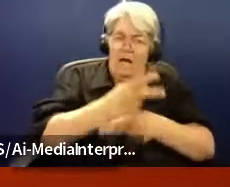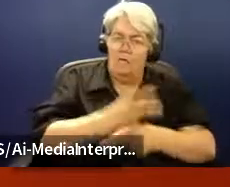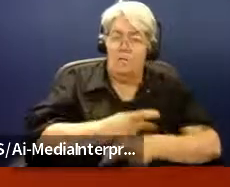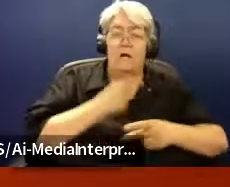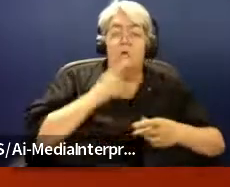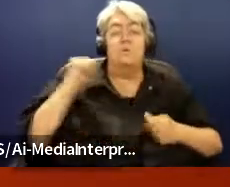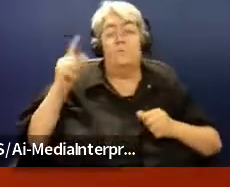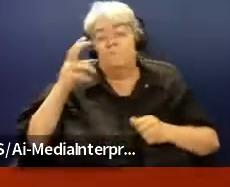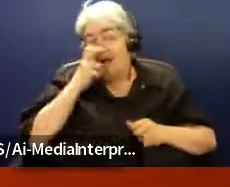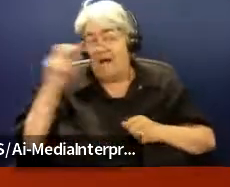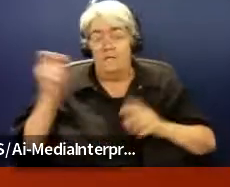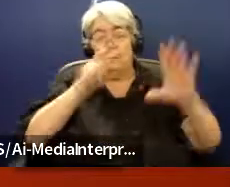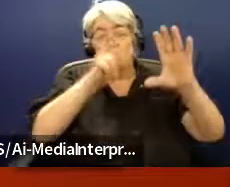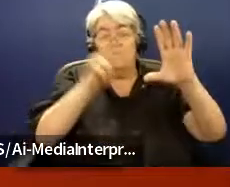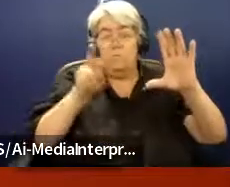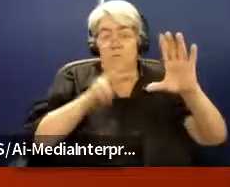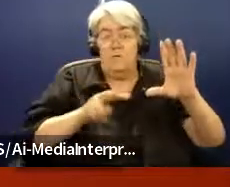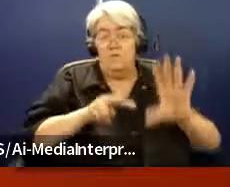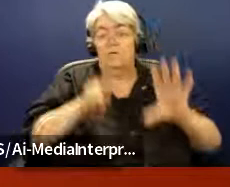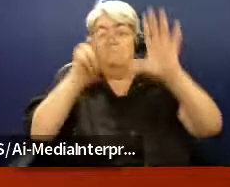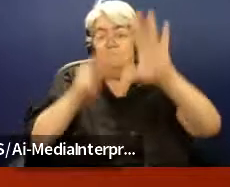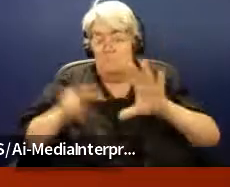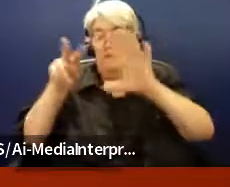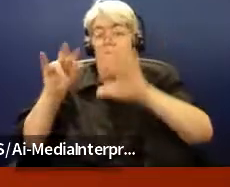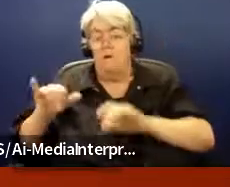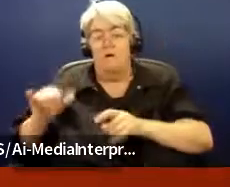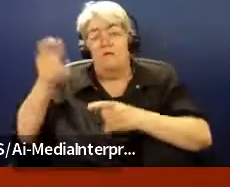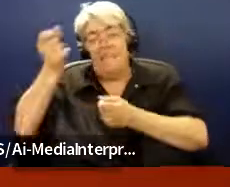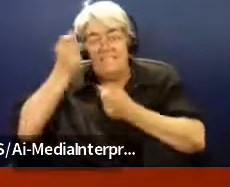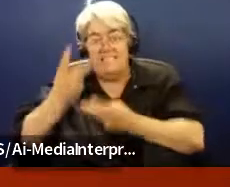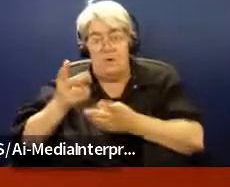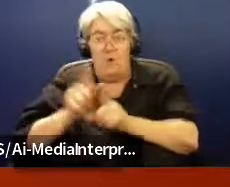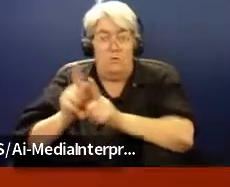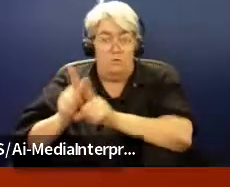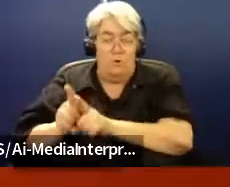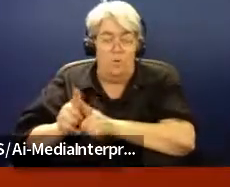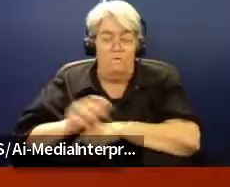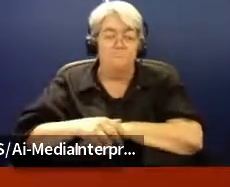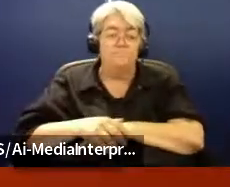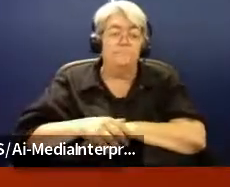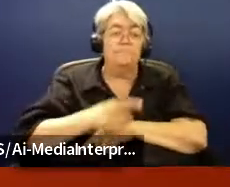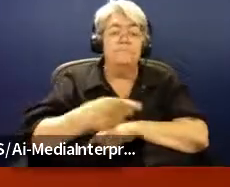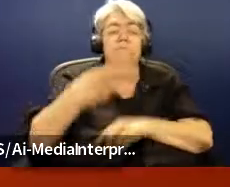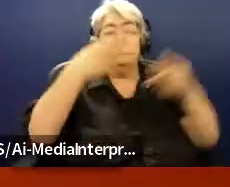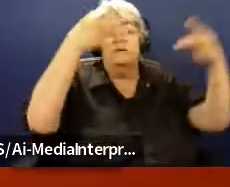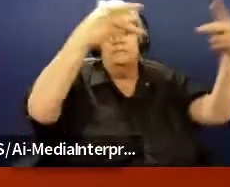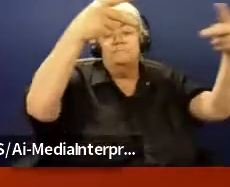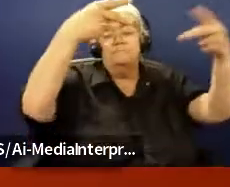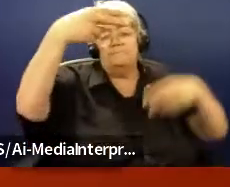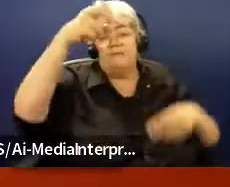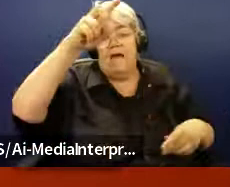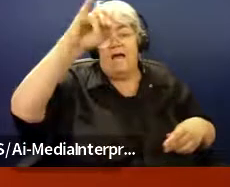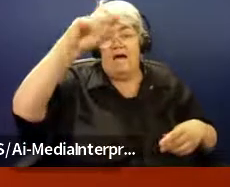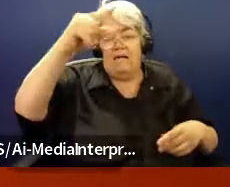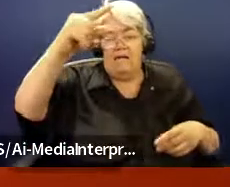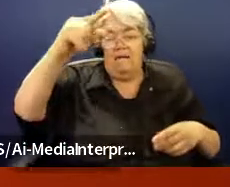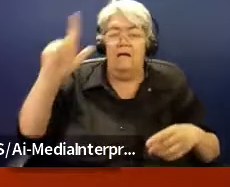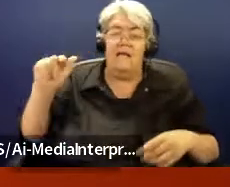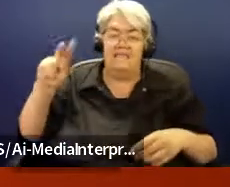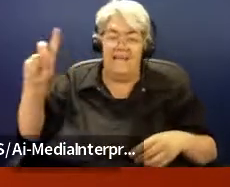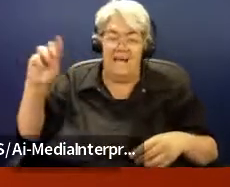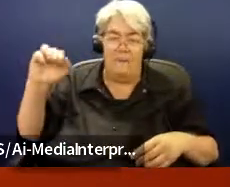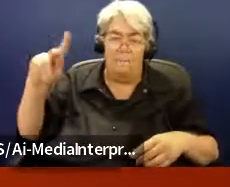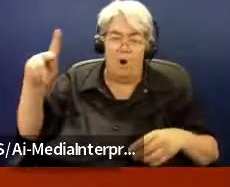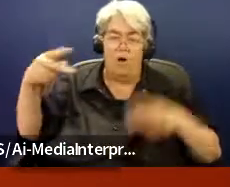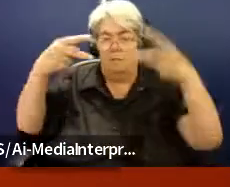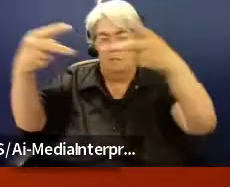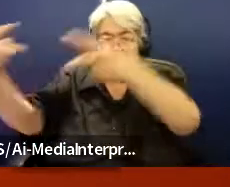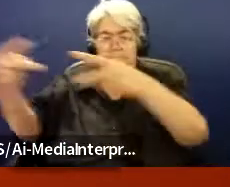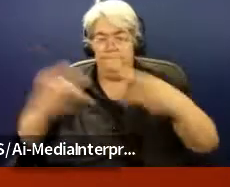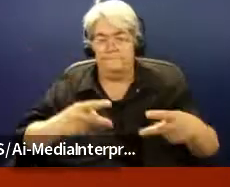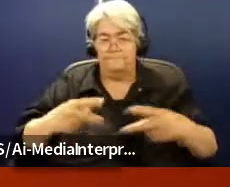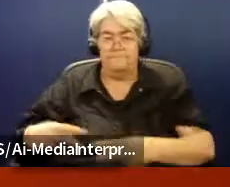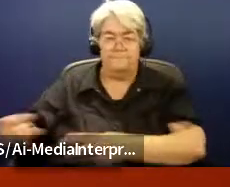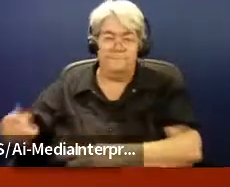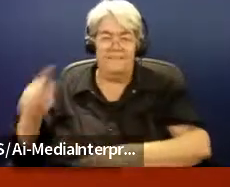Instead of just being on a chart or graph, you can tabulate that data so that everybody can access it.